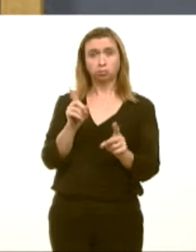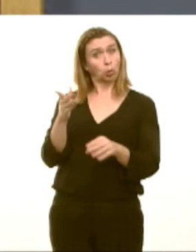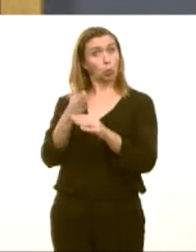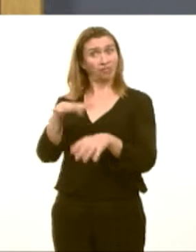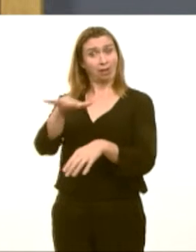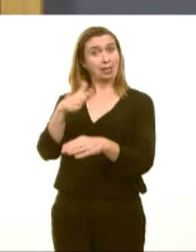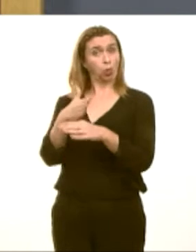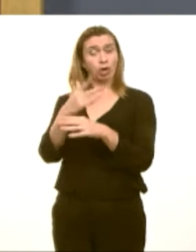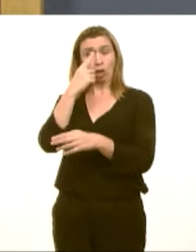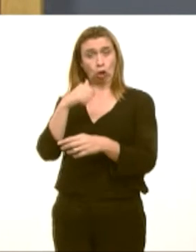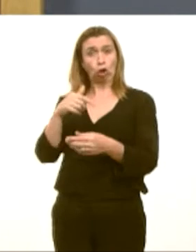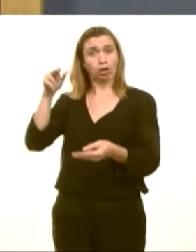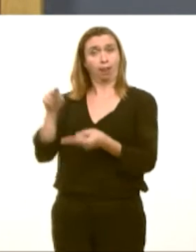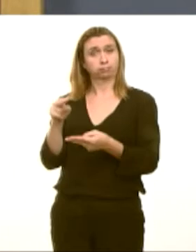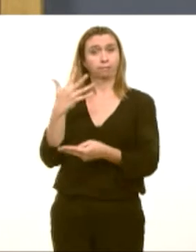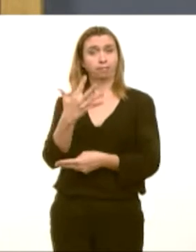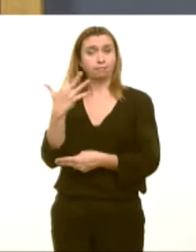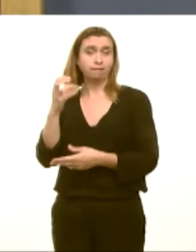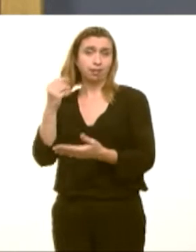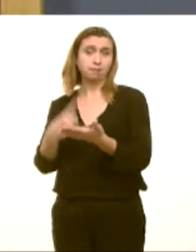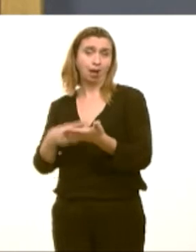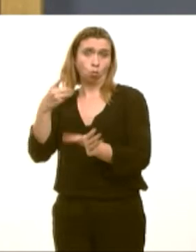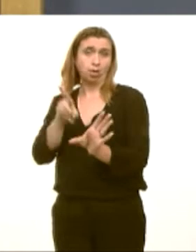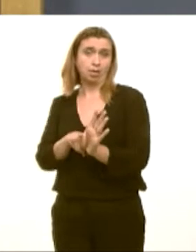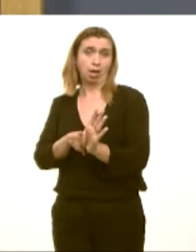will be some £550 per year.